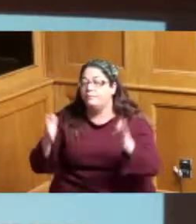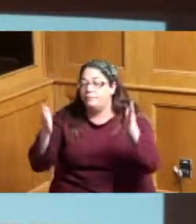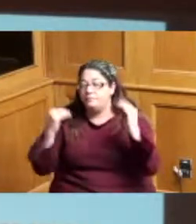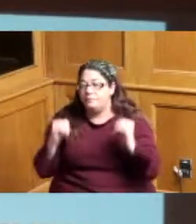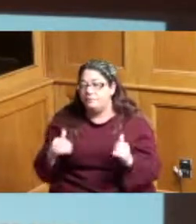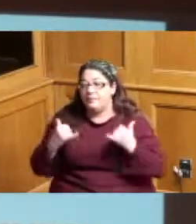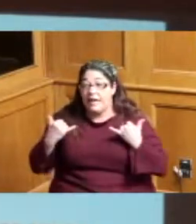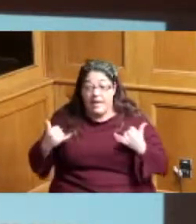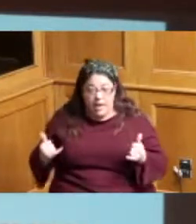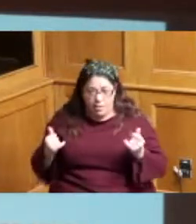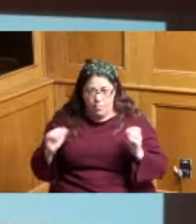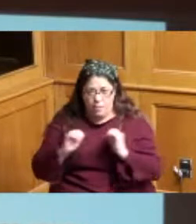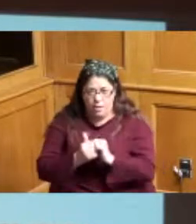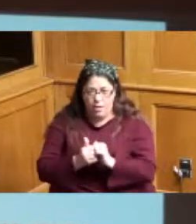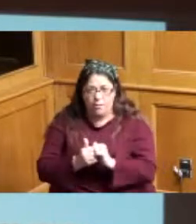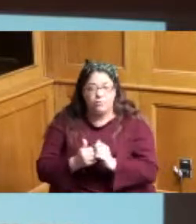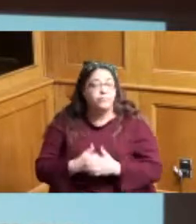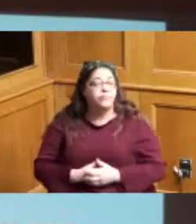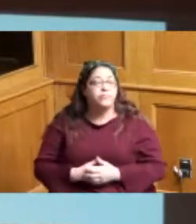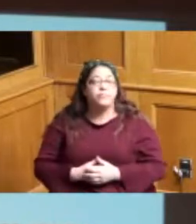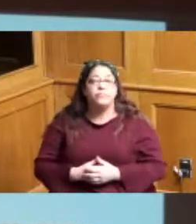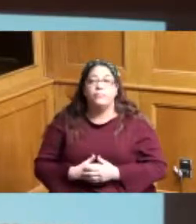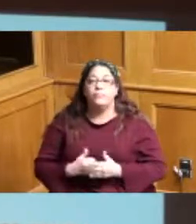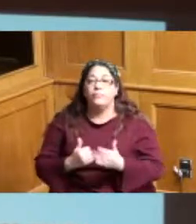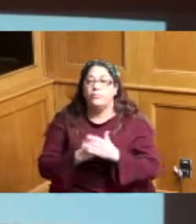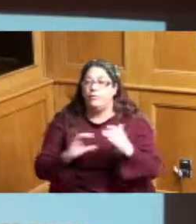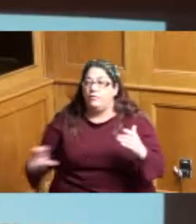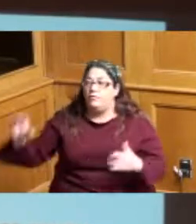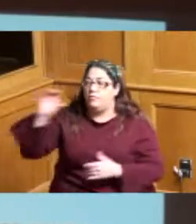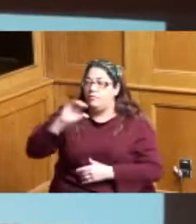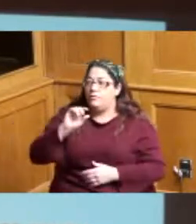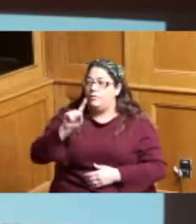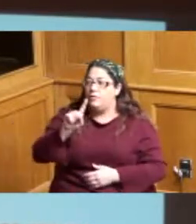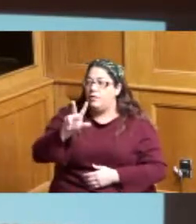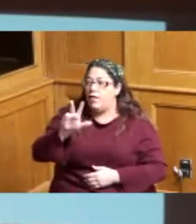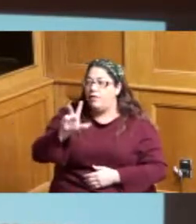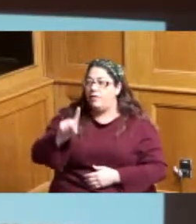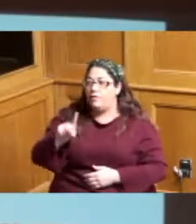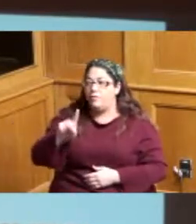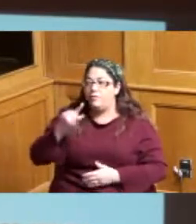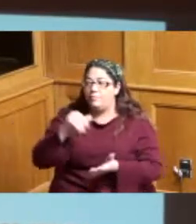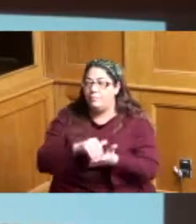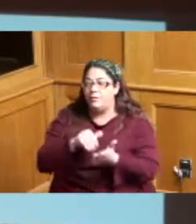we have the numerator which is 131 million dollars of revenue we need to get from the web weather fee